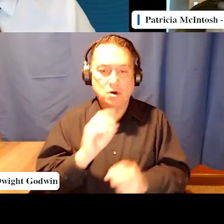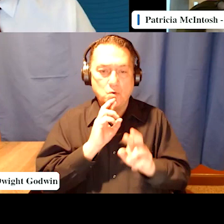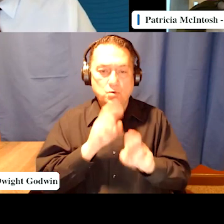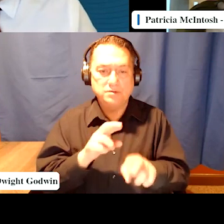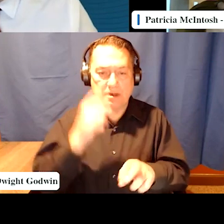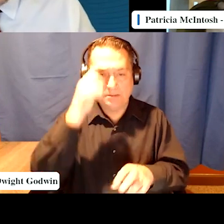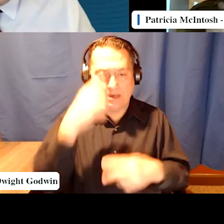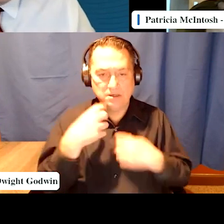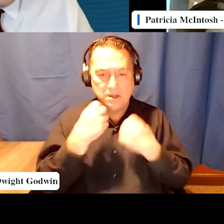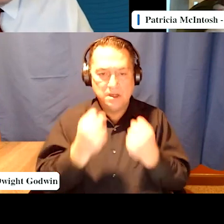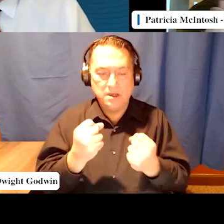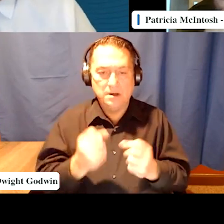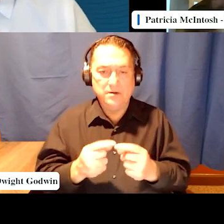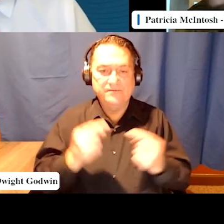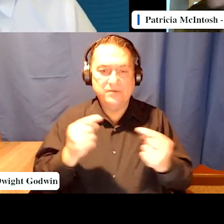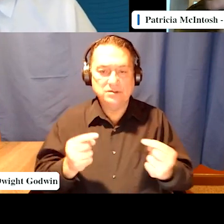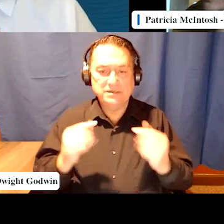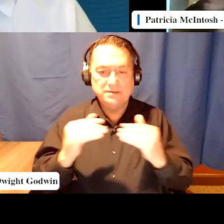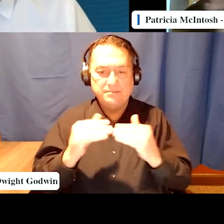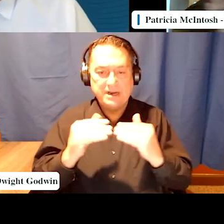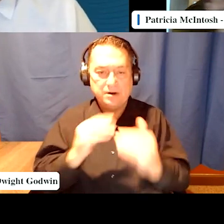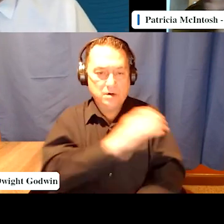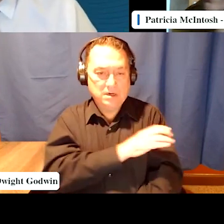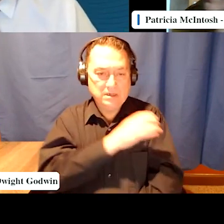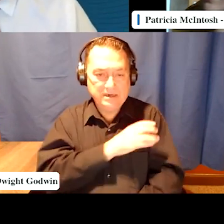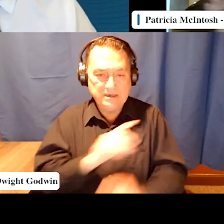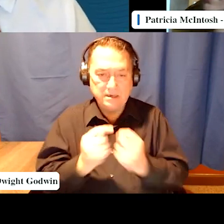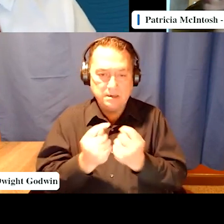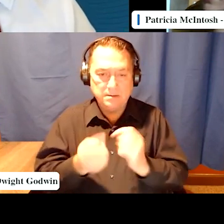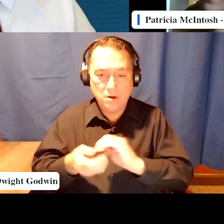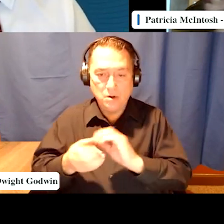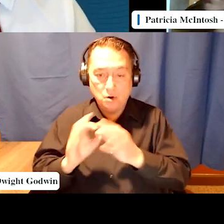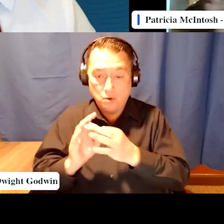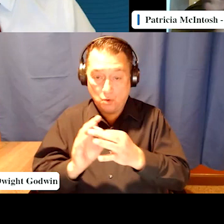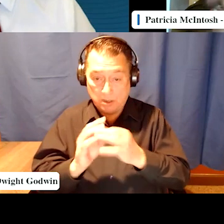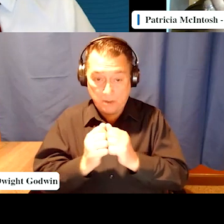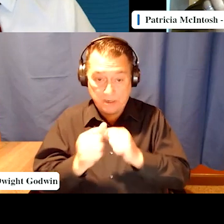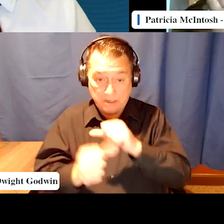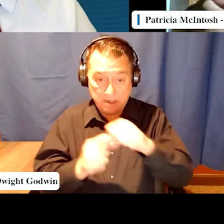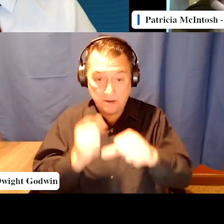versus peer clinician teams coordinate with each other for individuals who come in contact